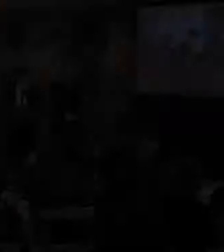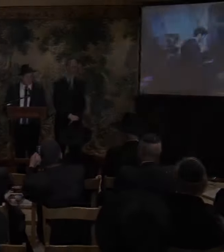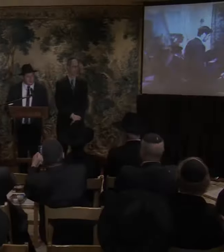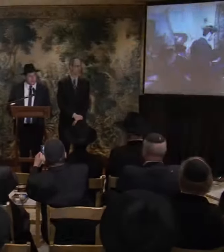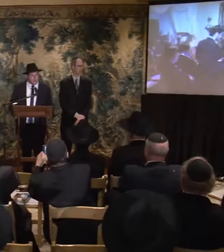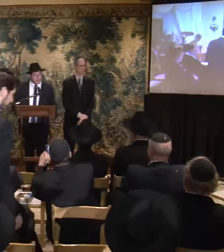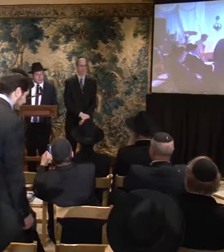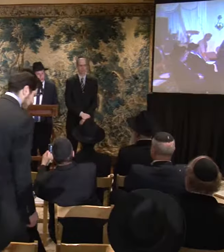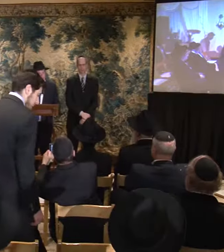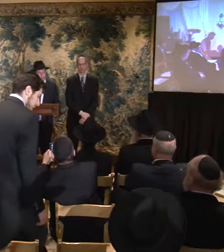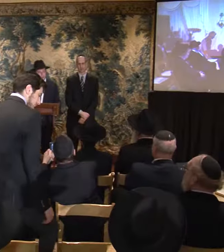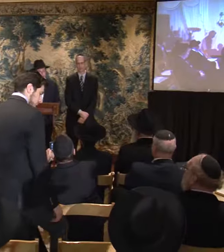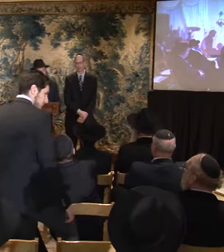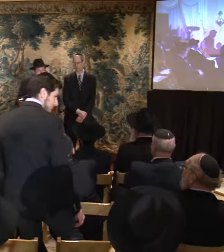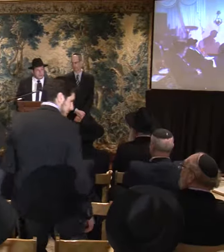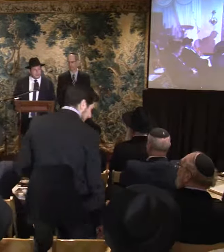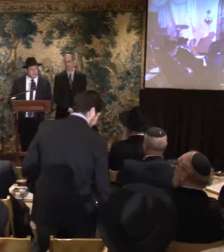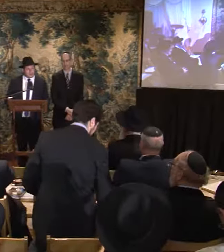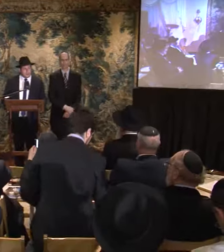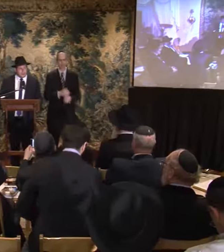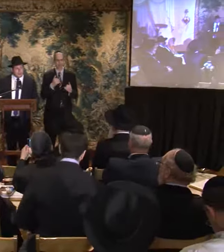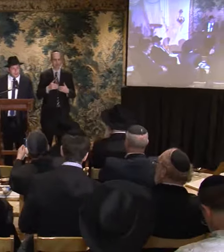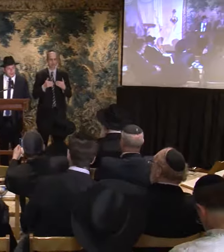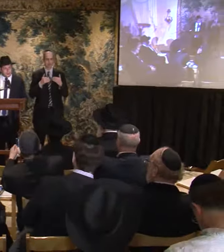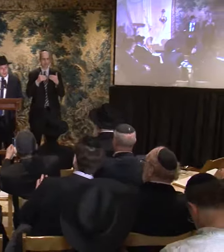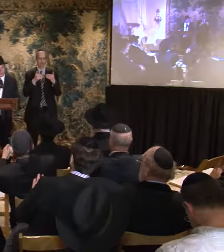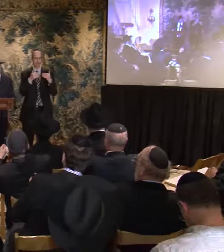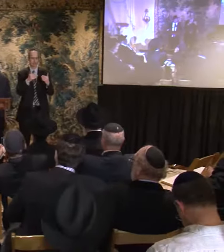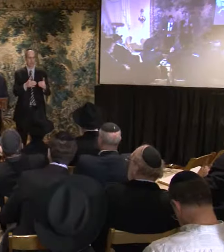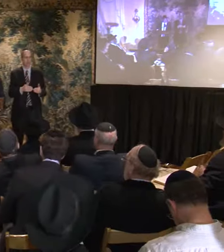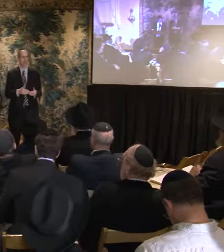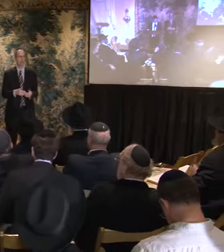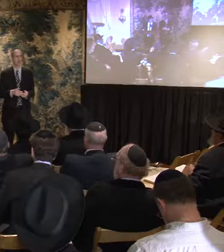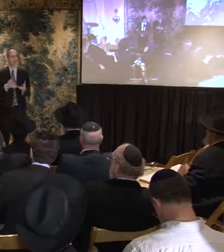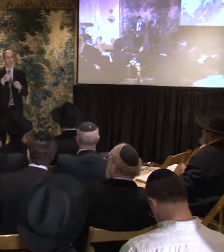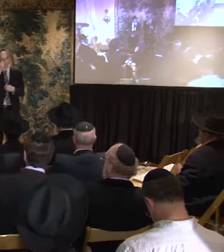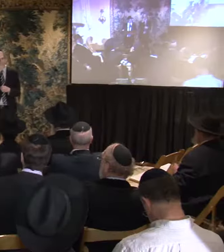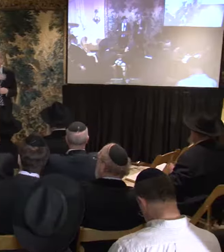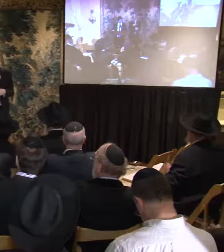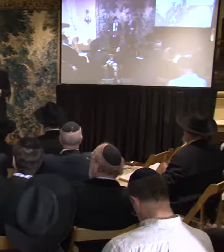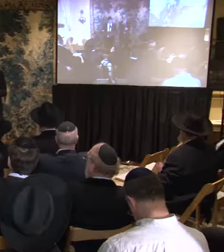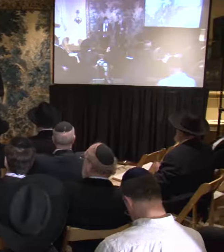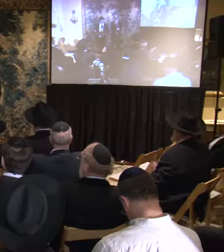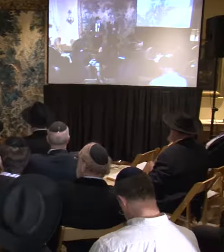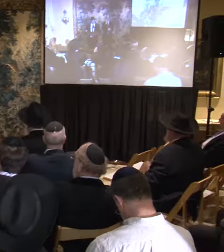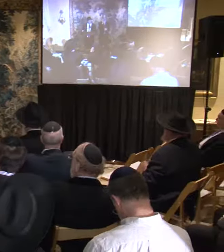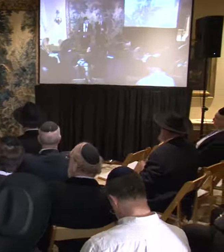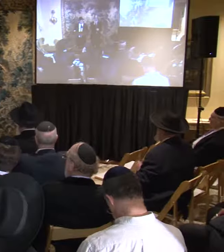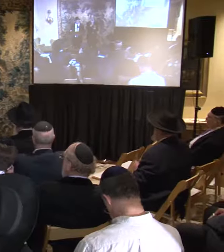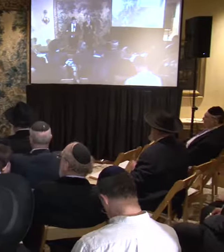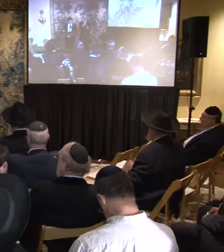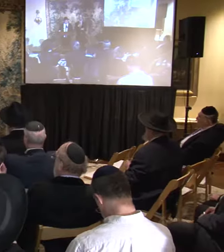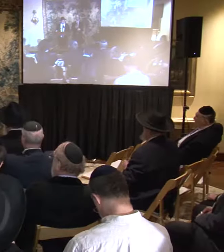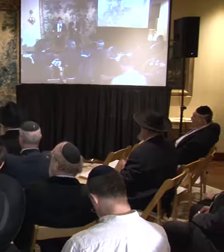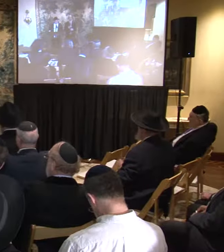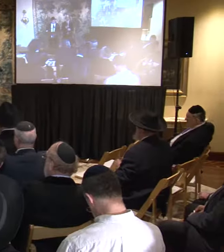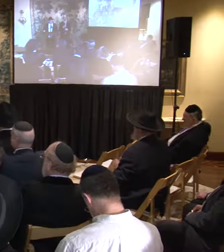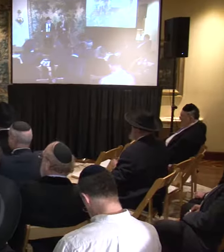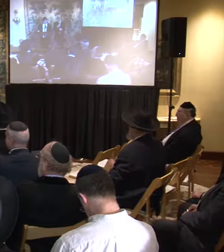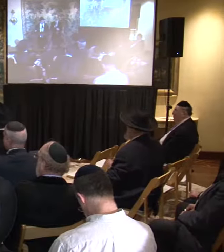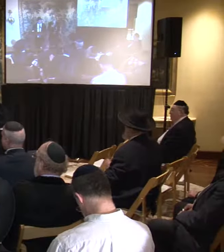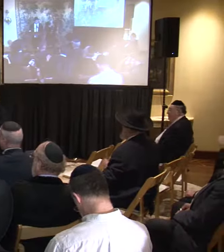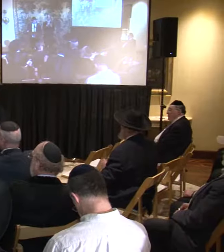I'd like to move on to here personal experience from a buffer I'll be Yeshiva